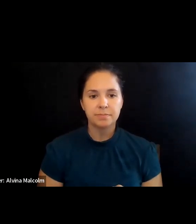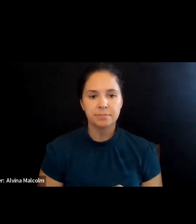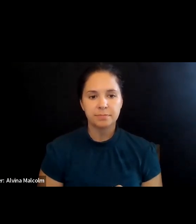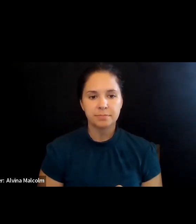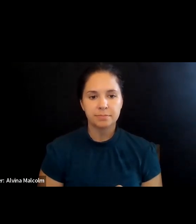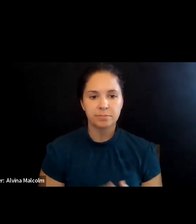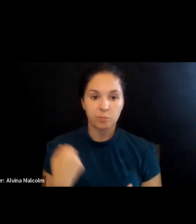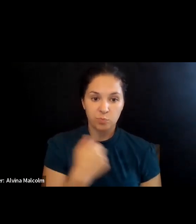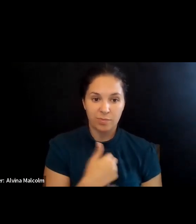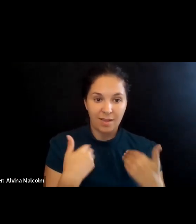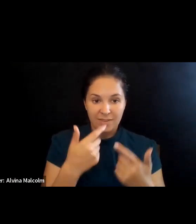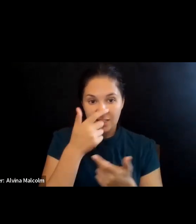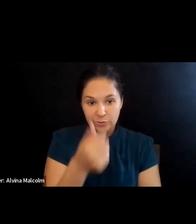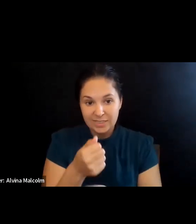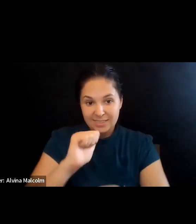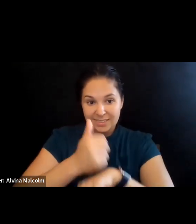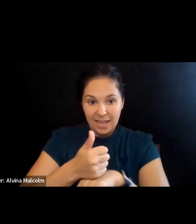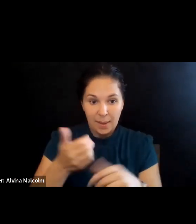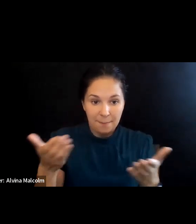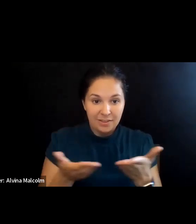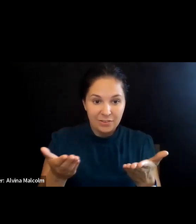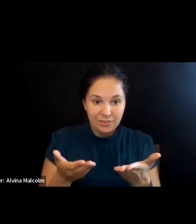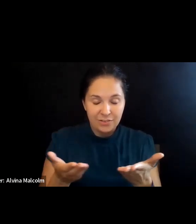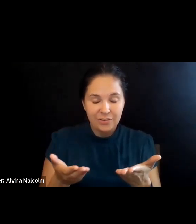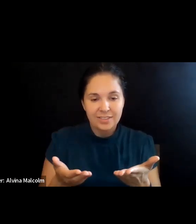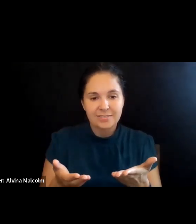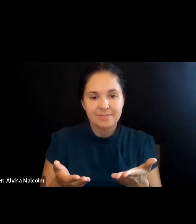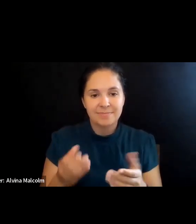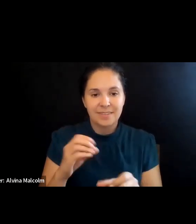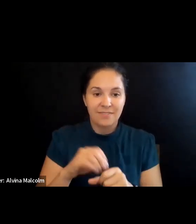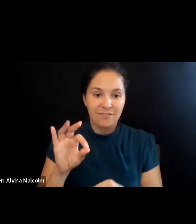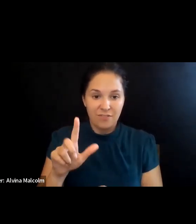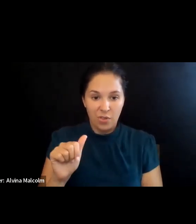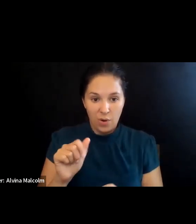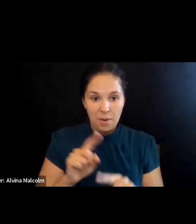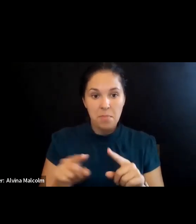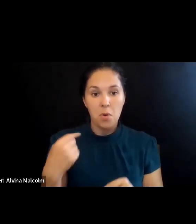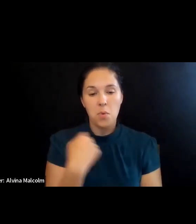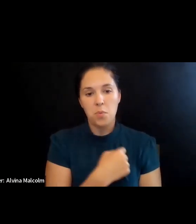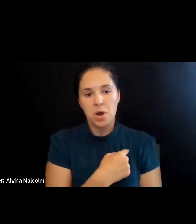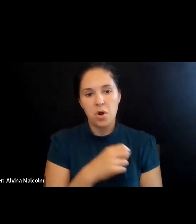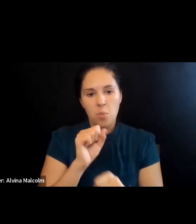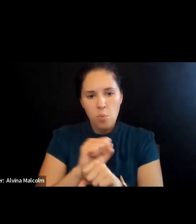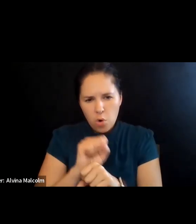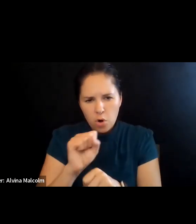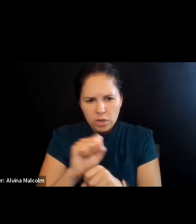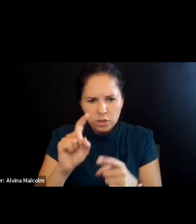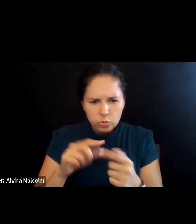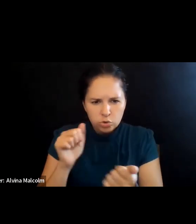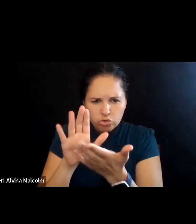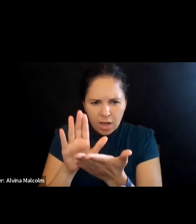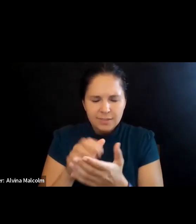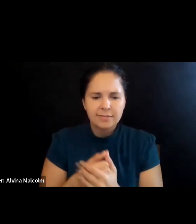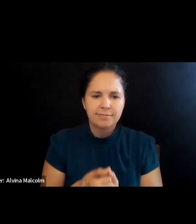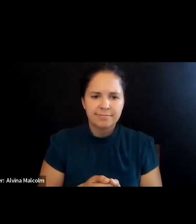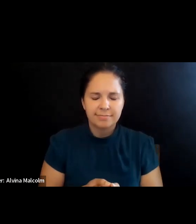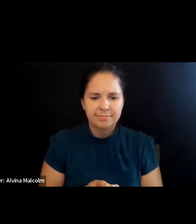disaster and during the transition